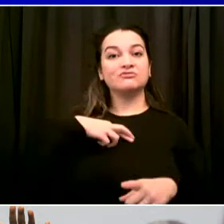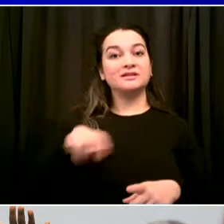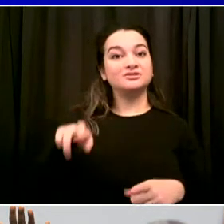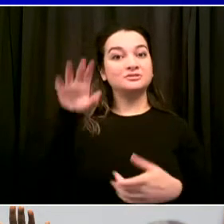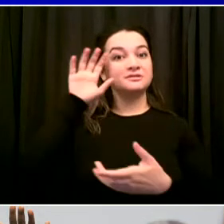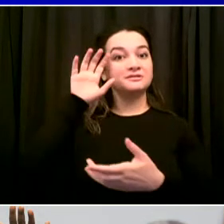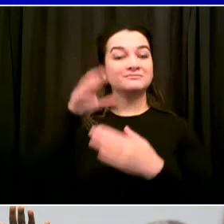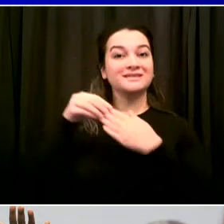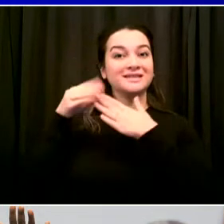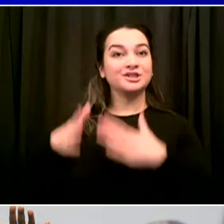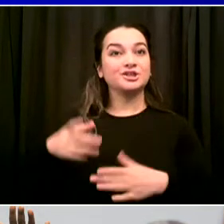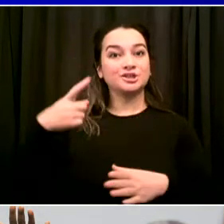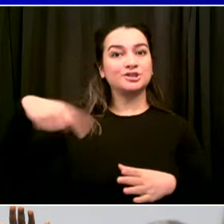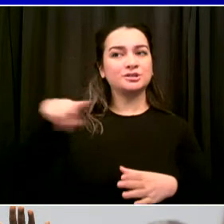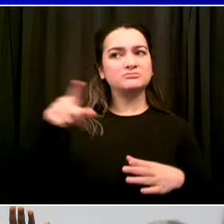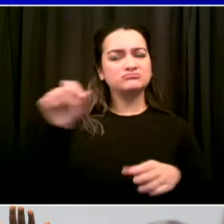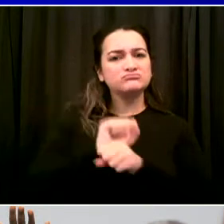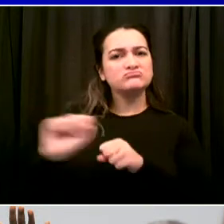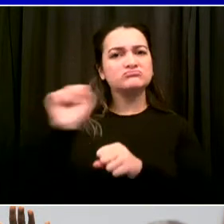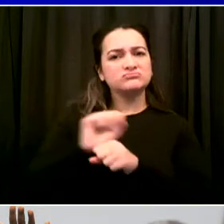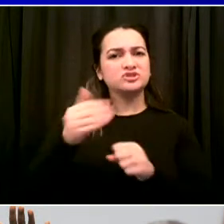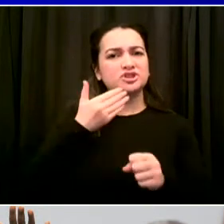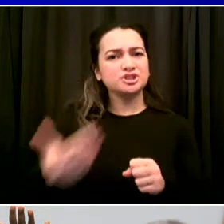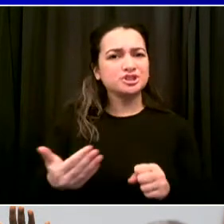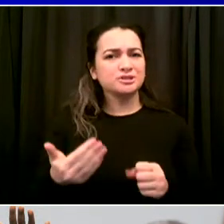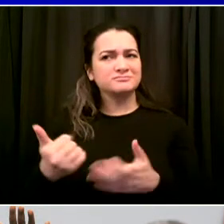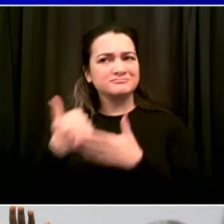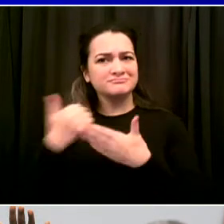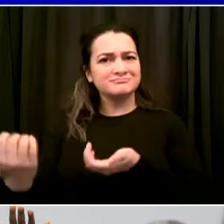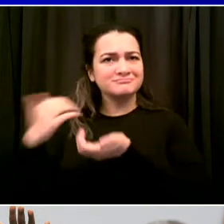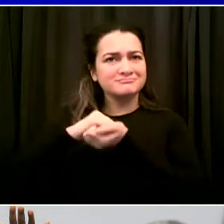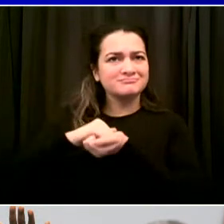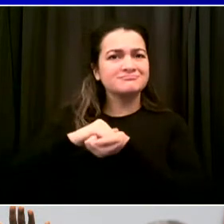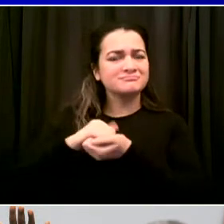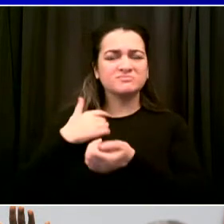FAMILIES TO CONVINCE THEM OF HOW IMPORTANT IT IS TO TAKE THE VACCINE.